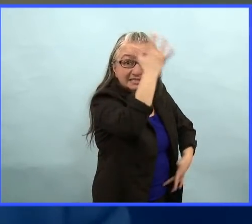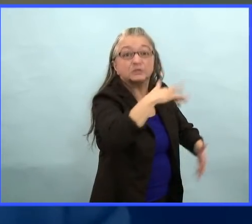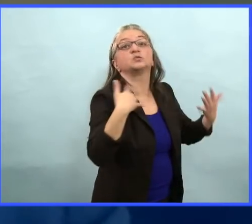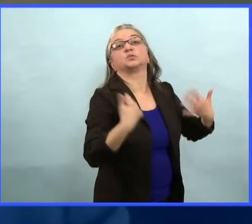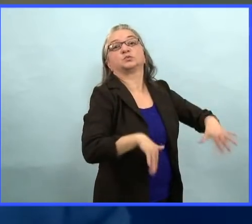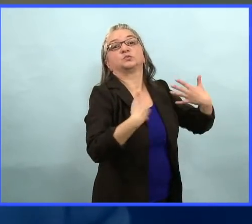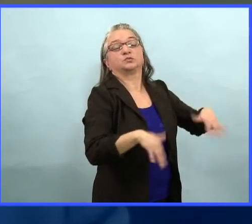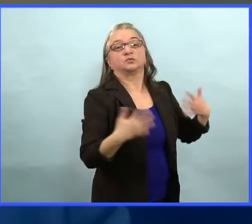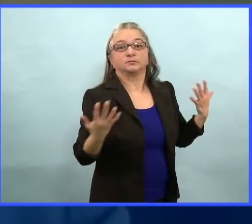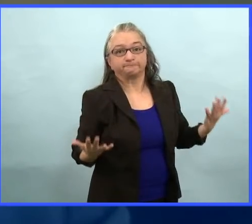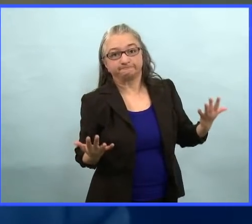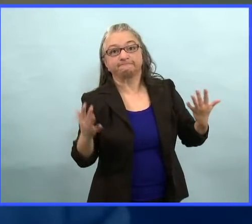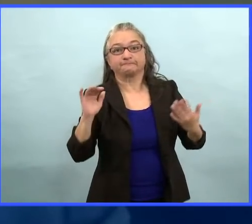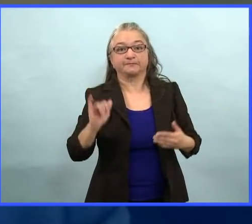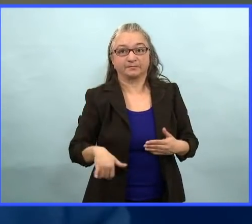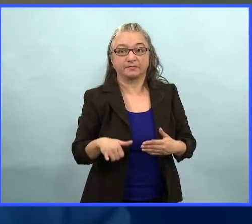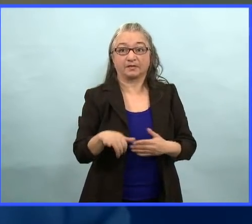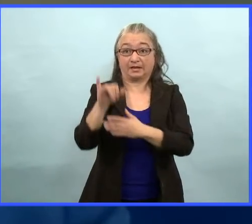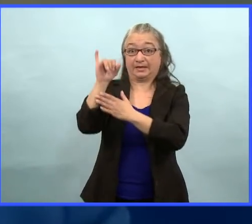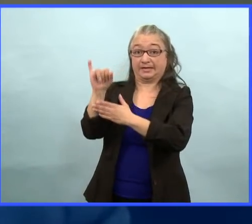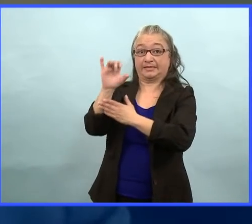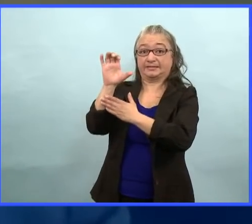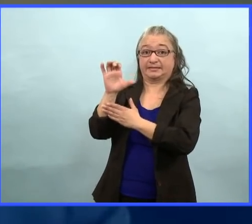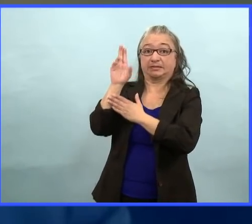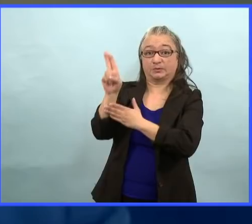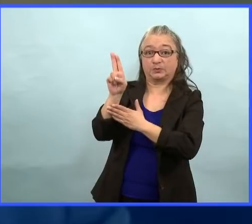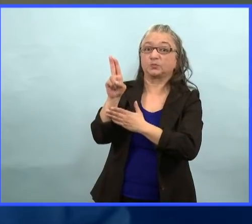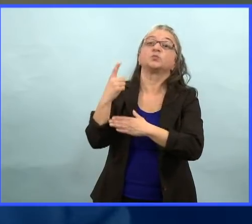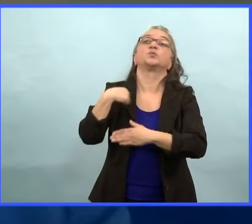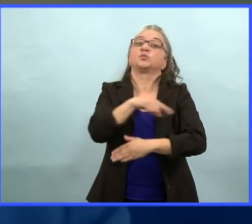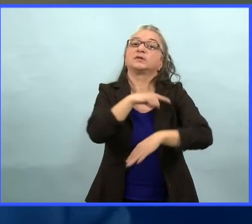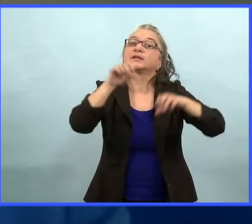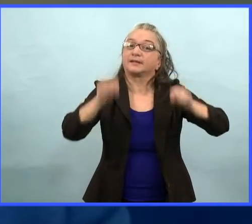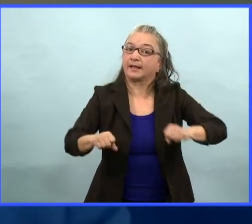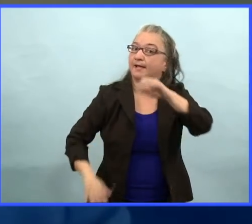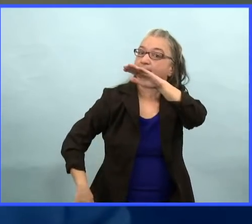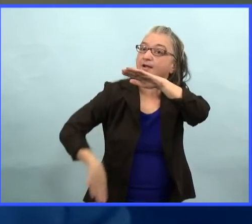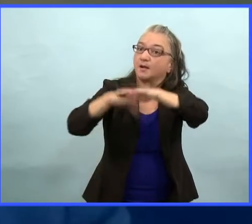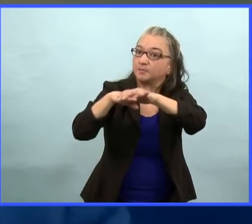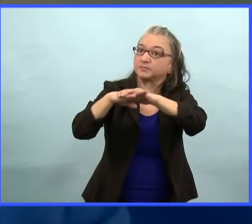which is up one from last week and we have contingency plans to expand further if needed